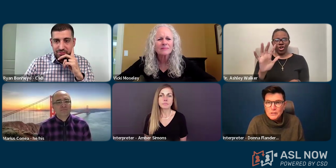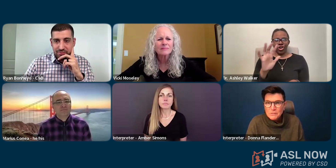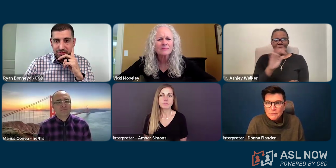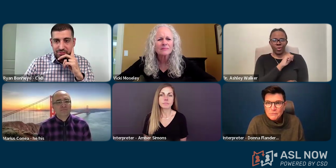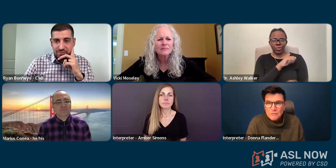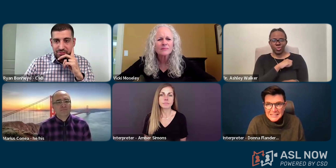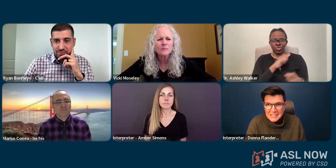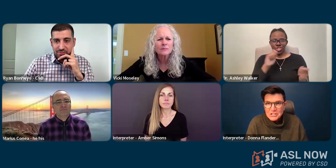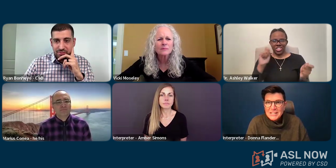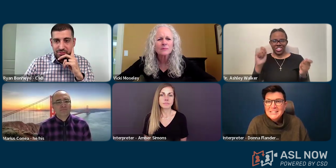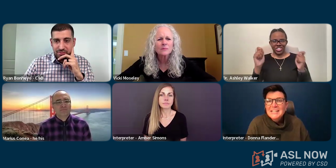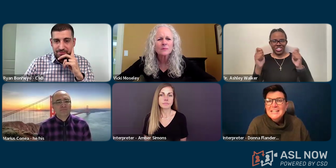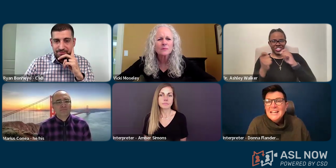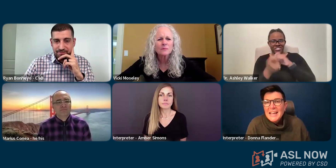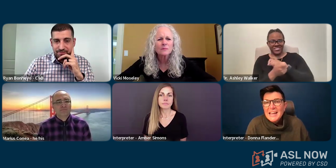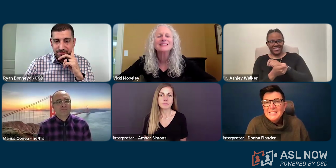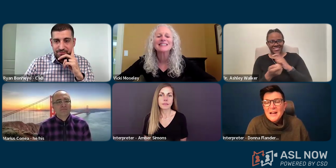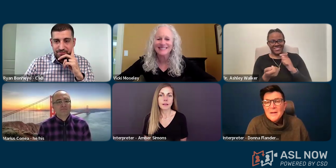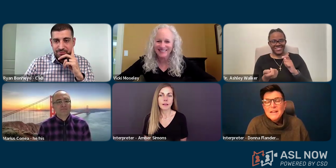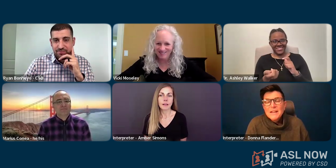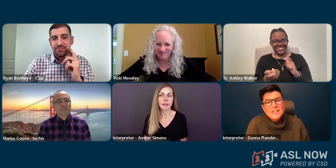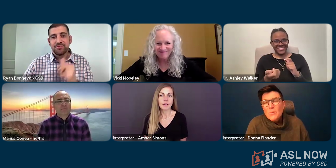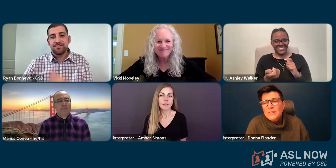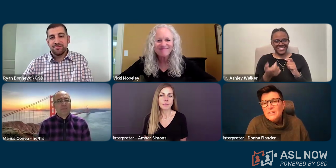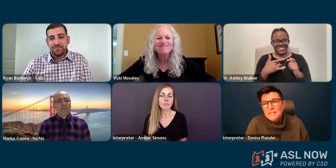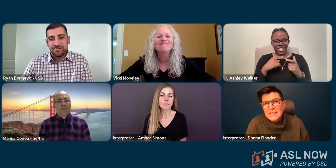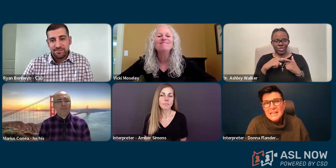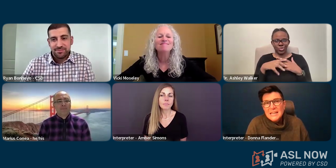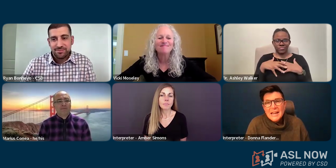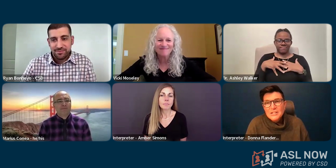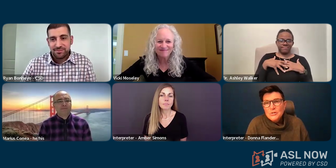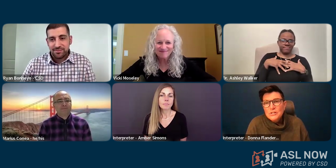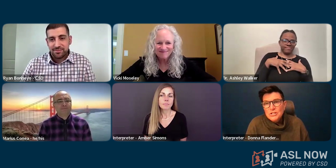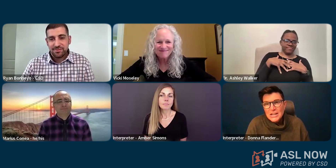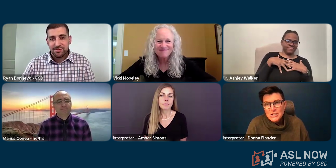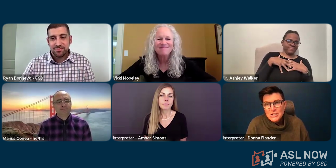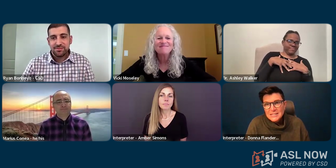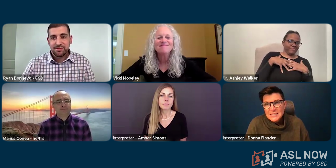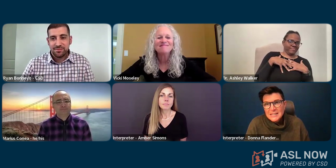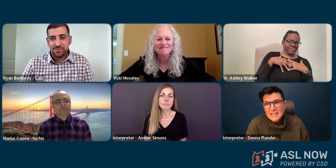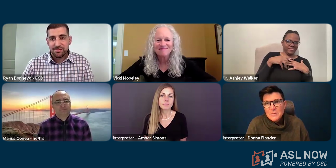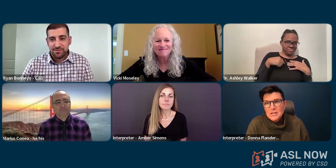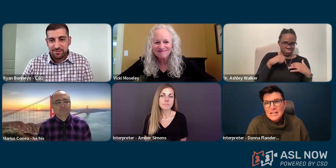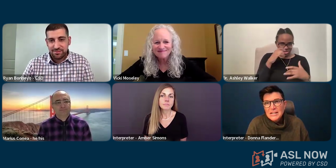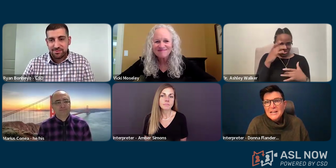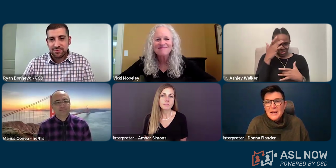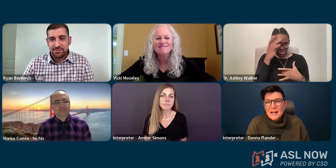Give me your full face attention. And and also, I would love to see attitudinal changes in the community.